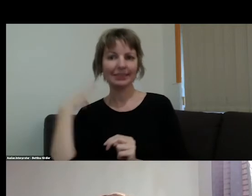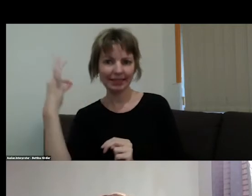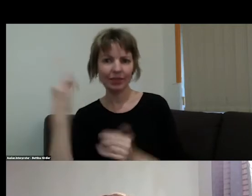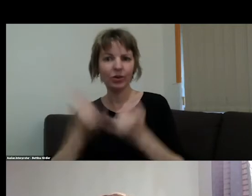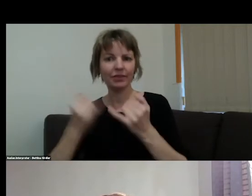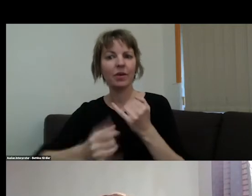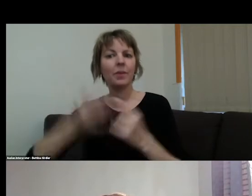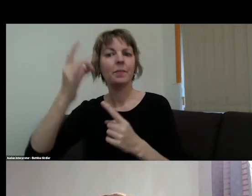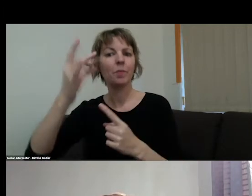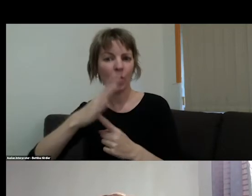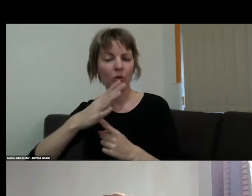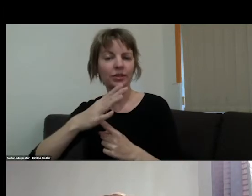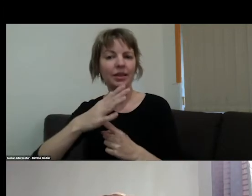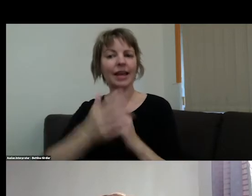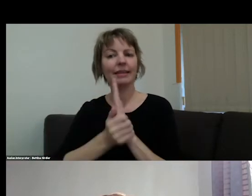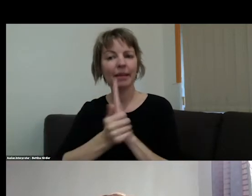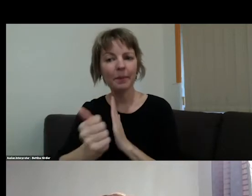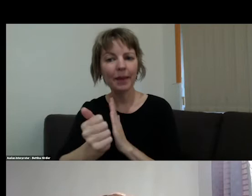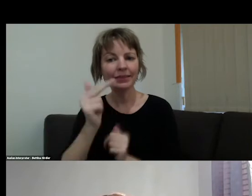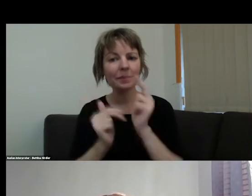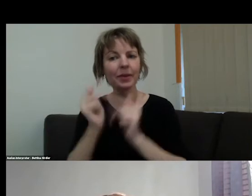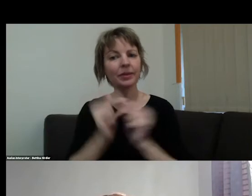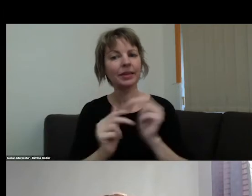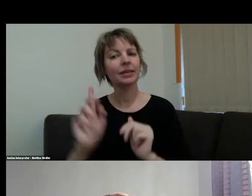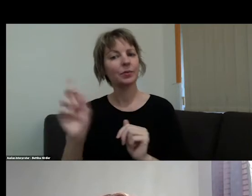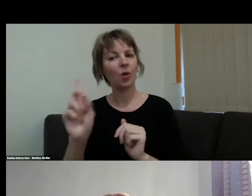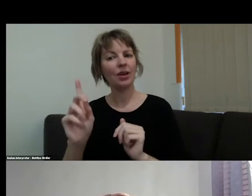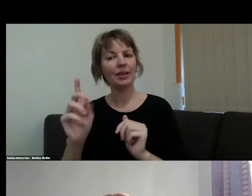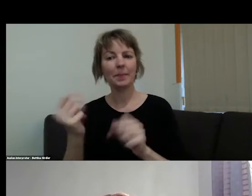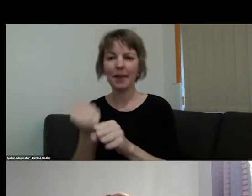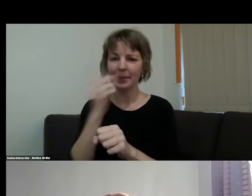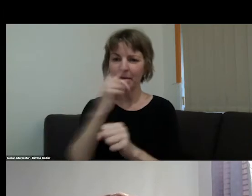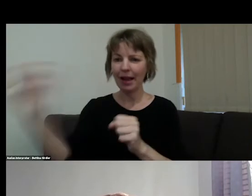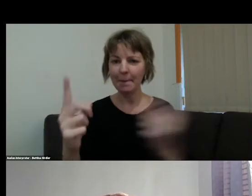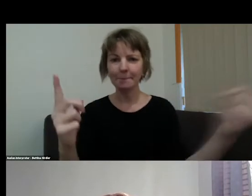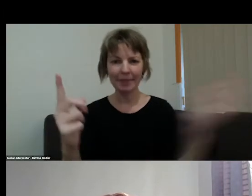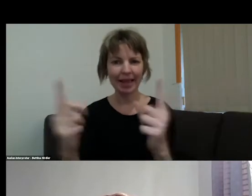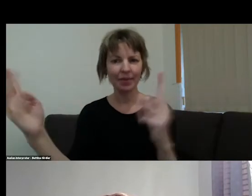in capacity building is about bringing people together and it being one of the greatest connectors.